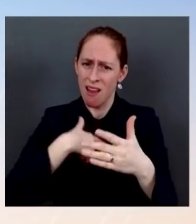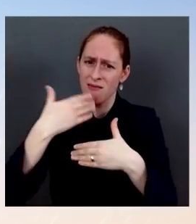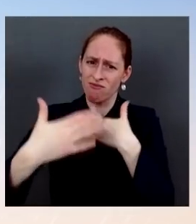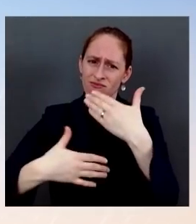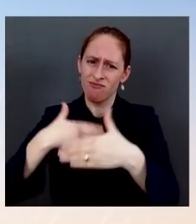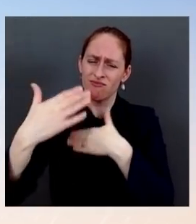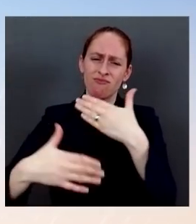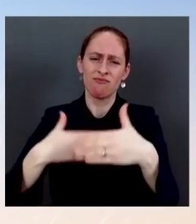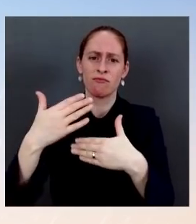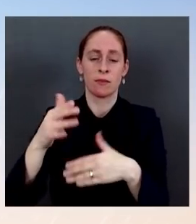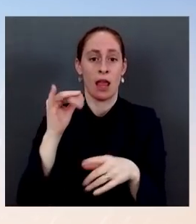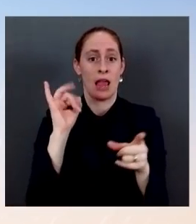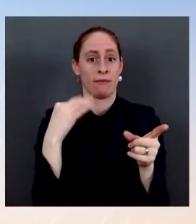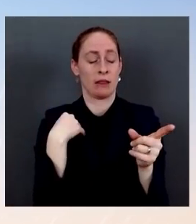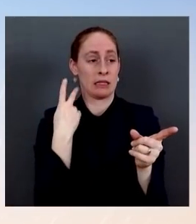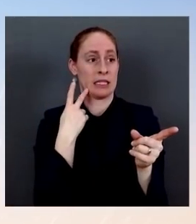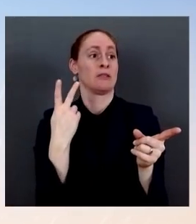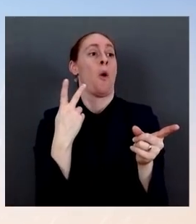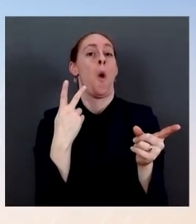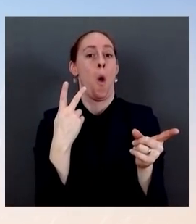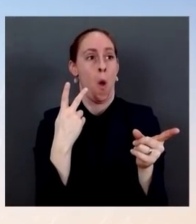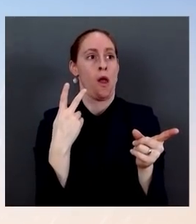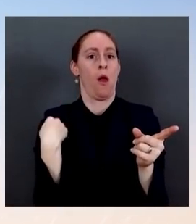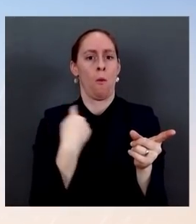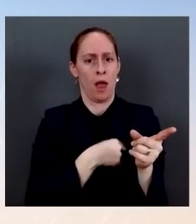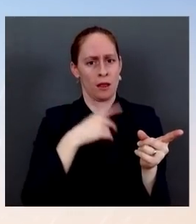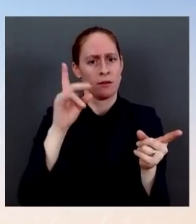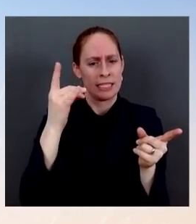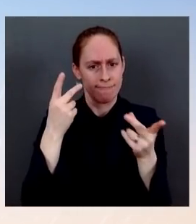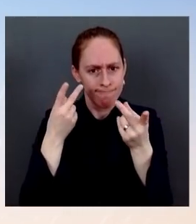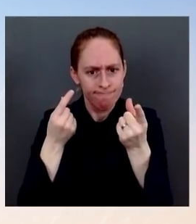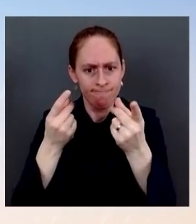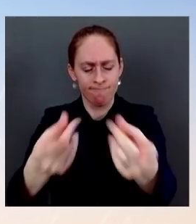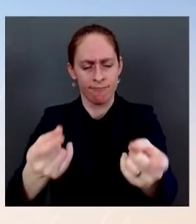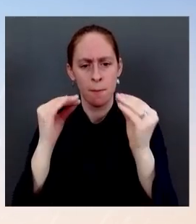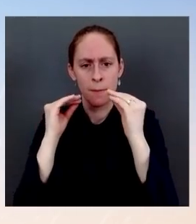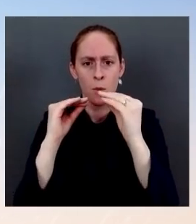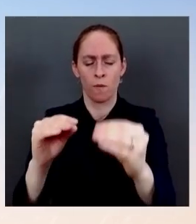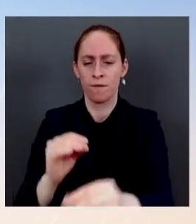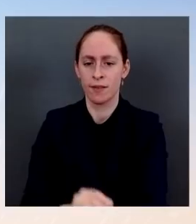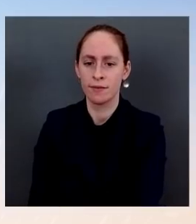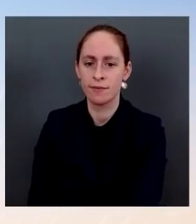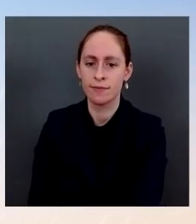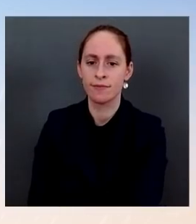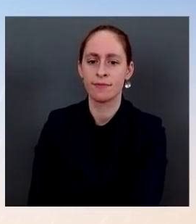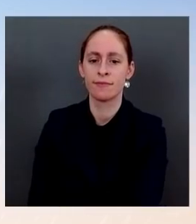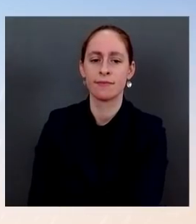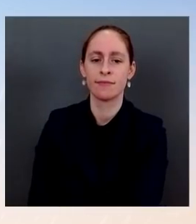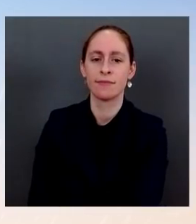Ms. Psaki: Mm-hmm. The Press: And I'm wondering, given the former president's apparent change in tune on this issue over the last week,